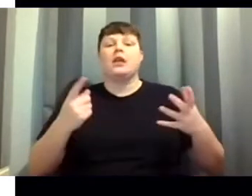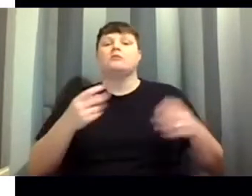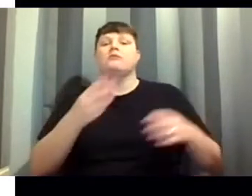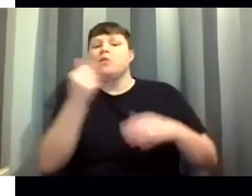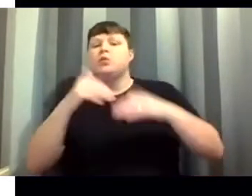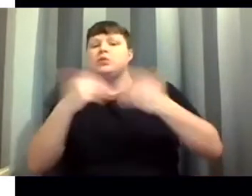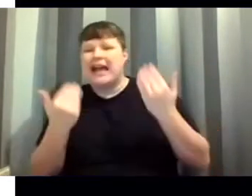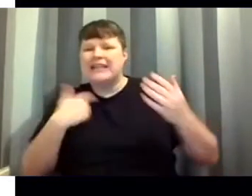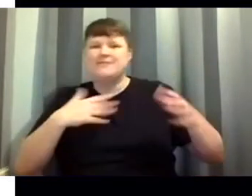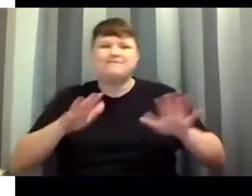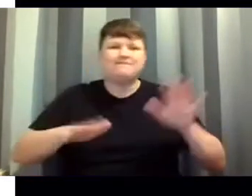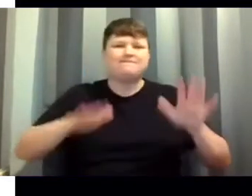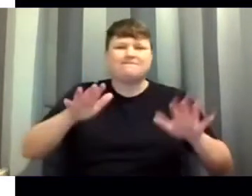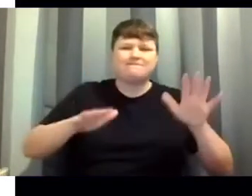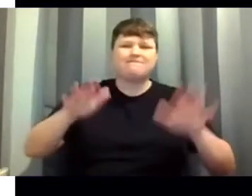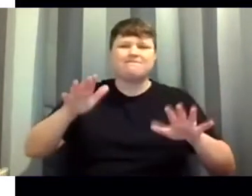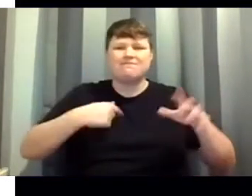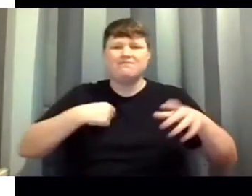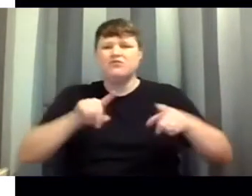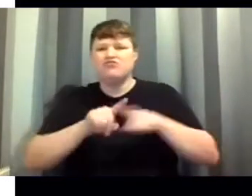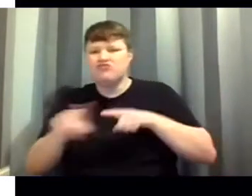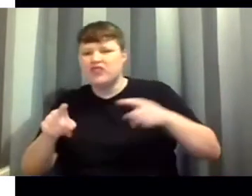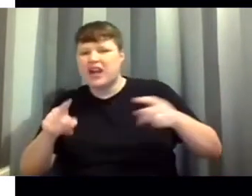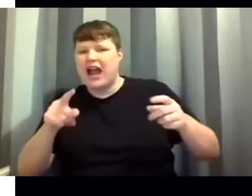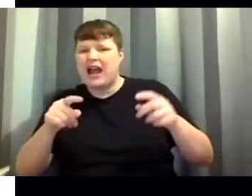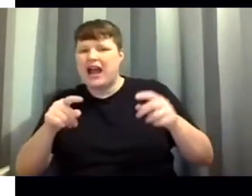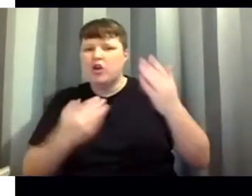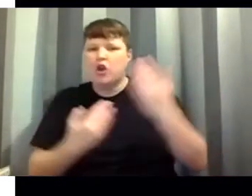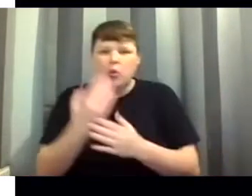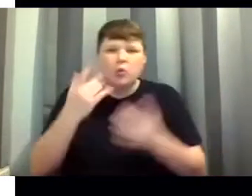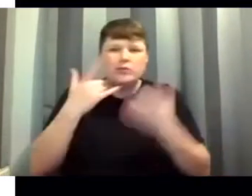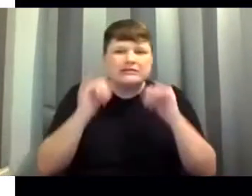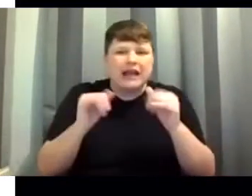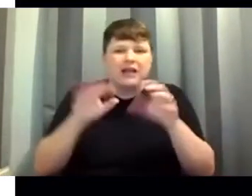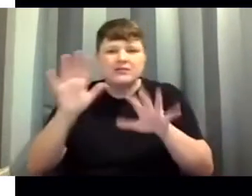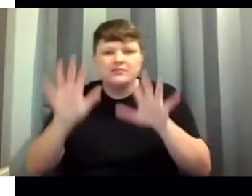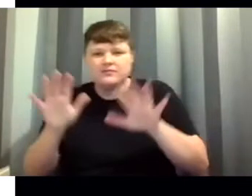properly so that the technical people were happy) and went to a science review, to make sure that